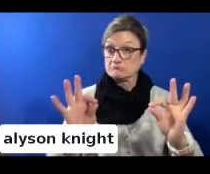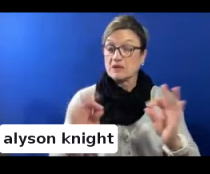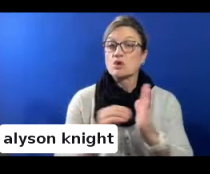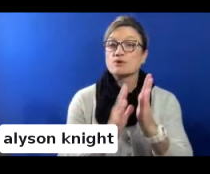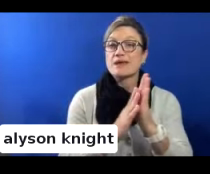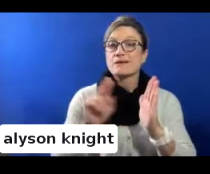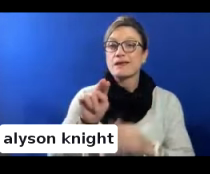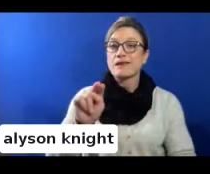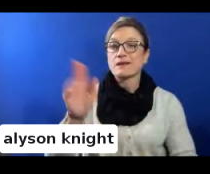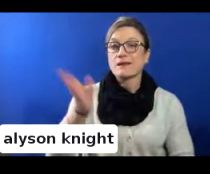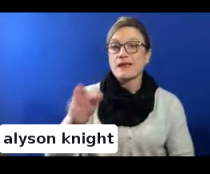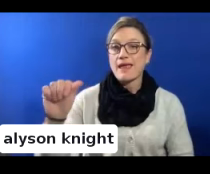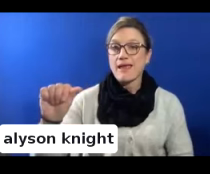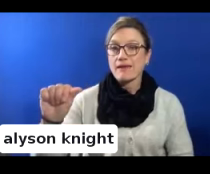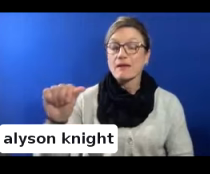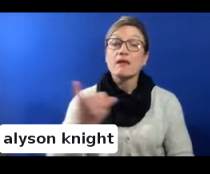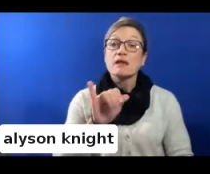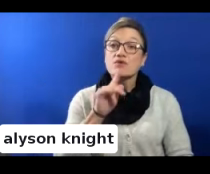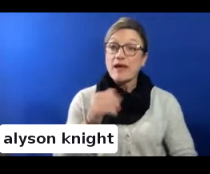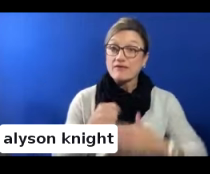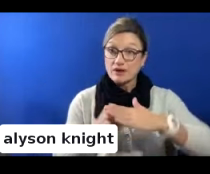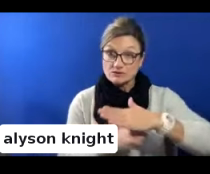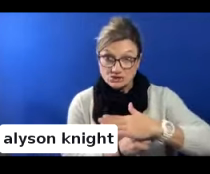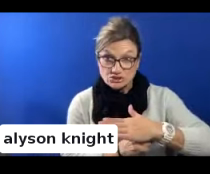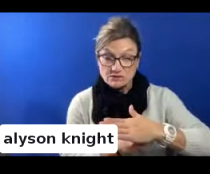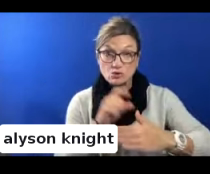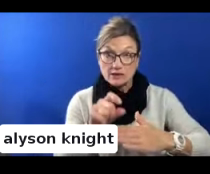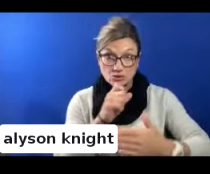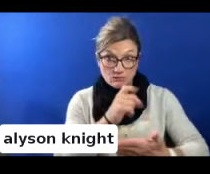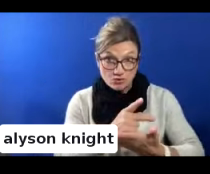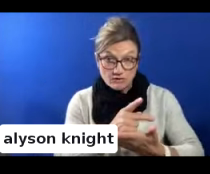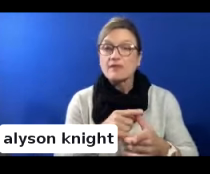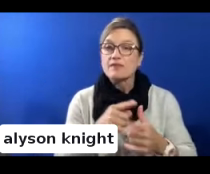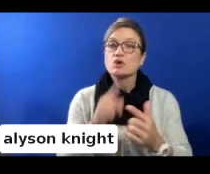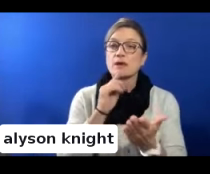But if you have the Foundation approved changes, you can state what the change was.